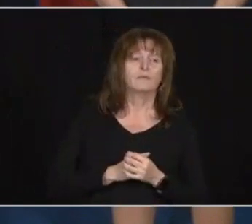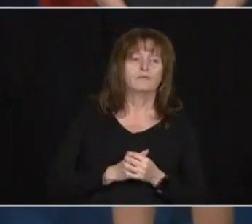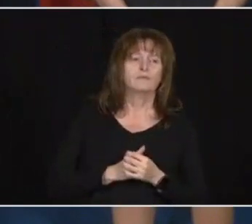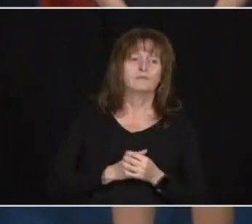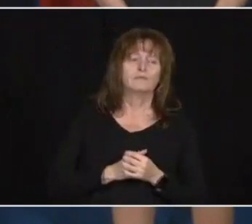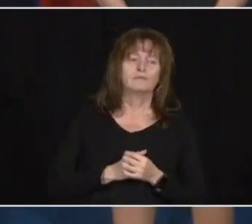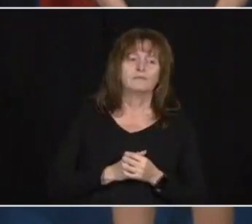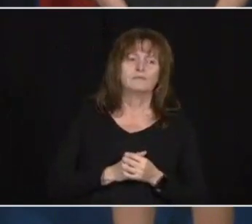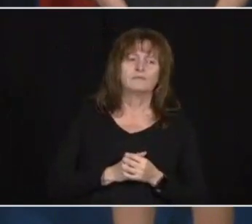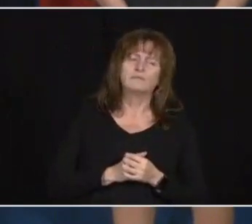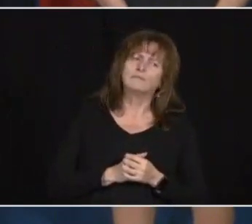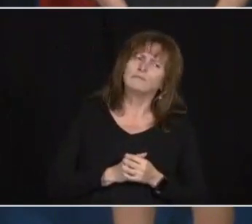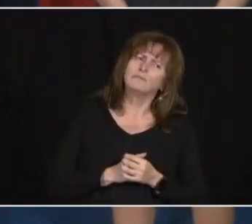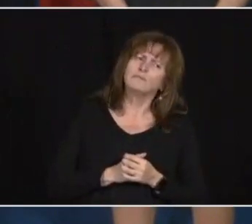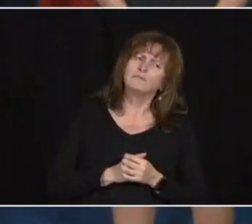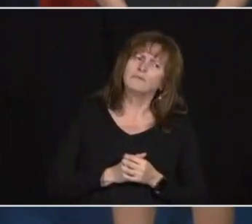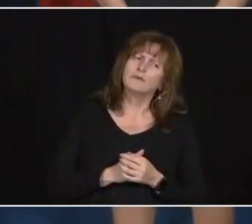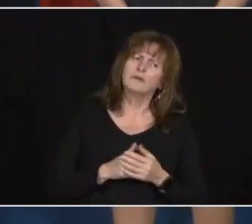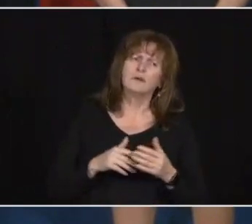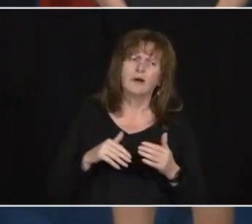between premier Legault and